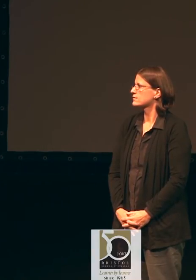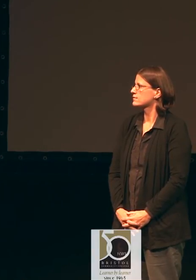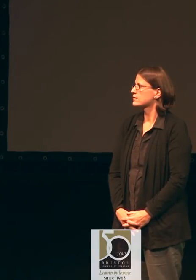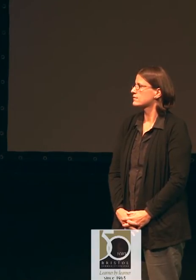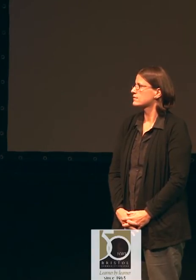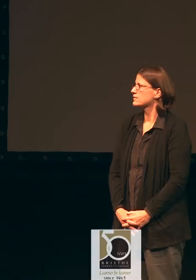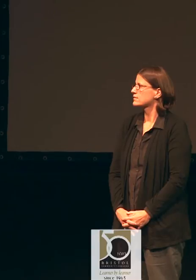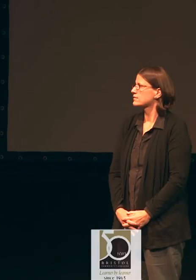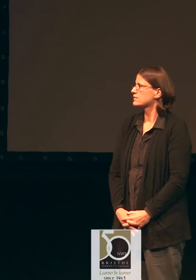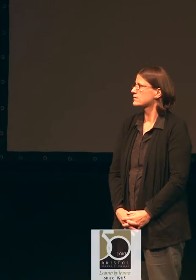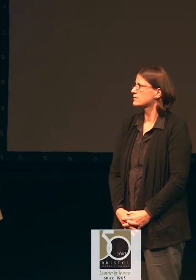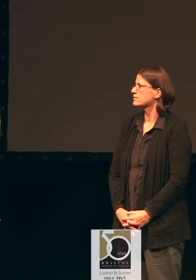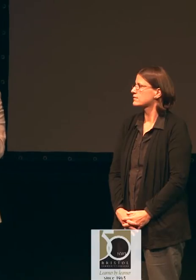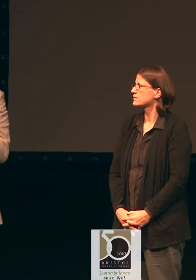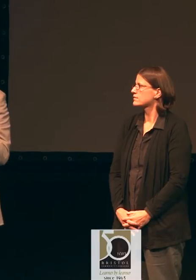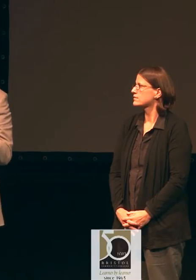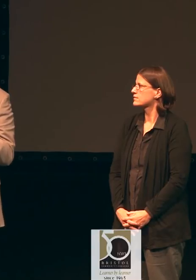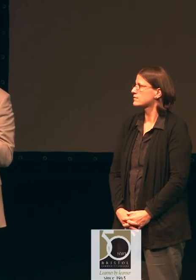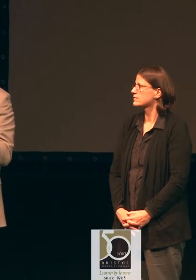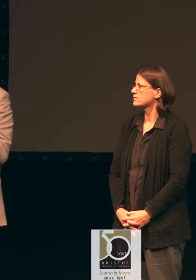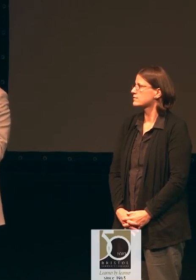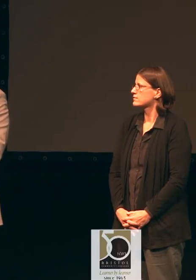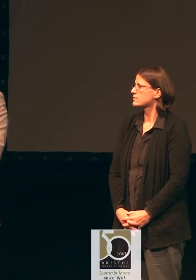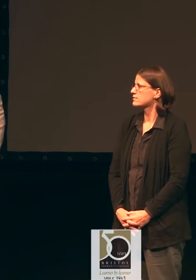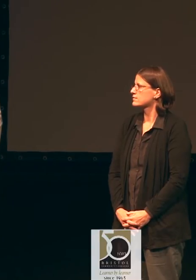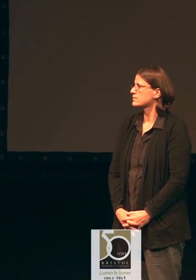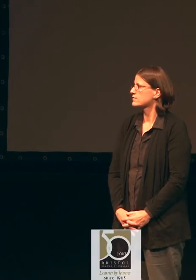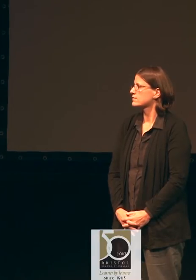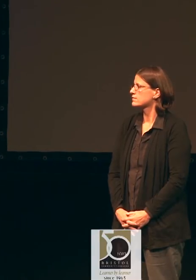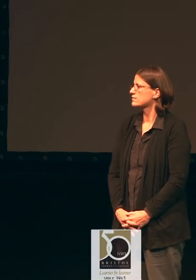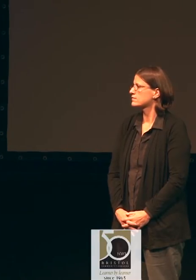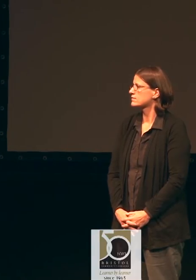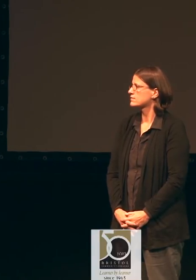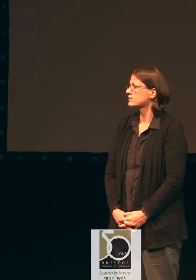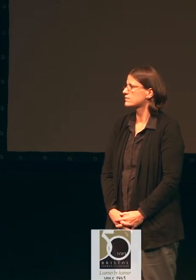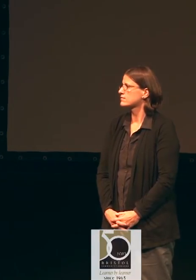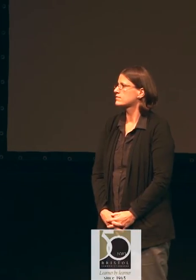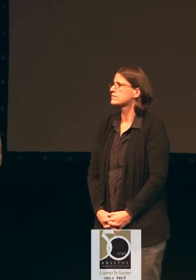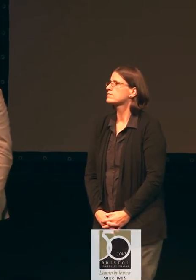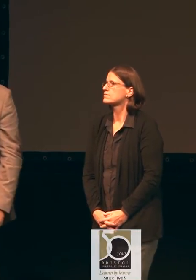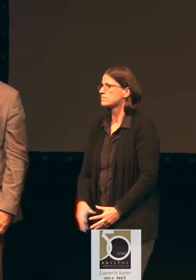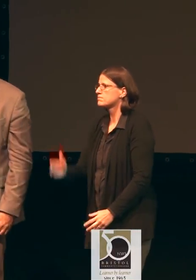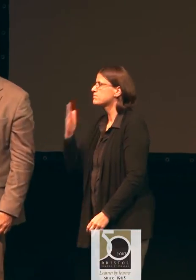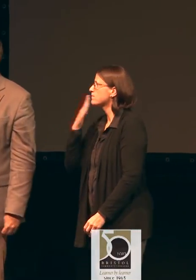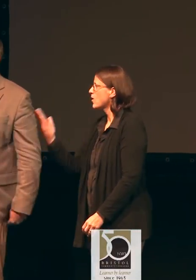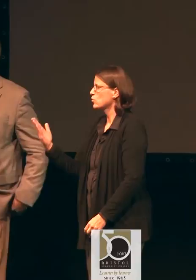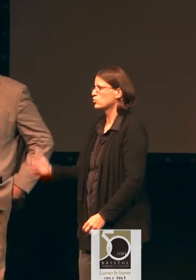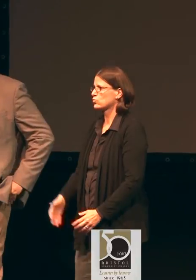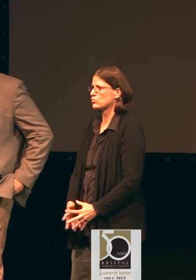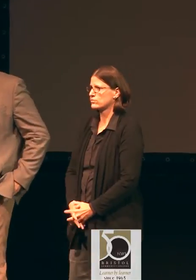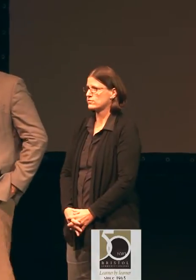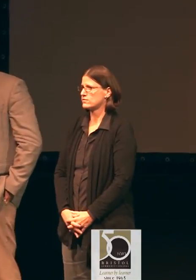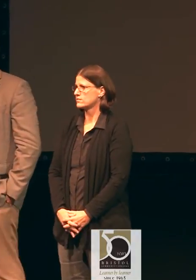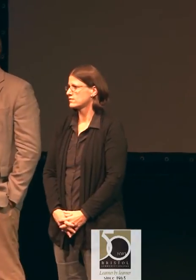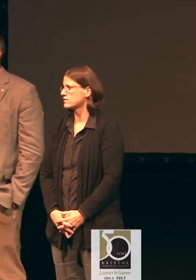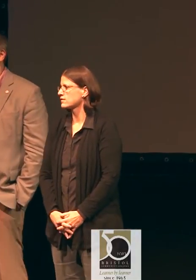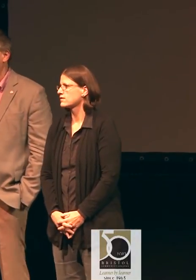lead you. You're there to support them and that's the best way to do it.